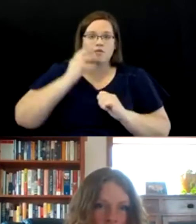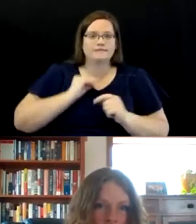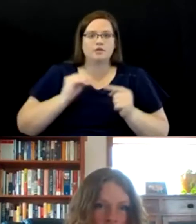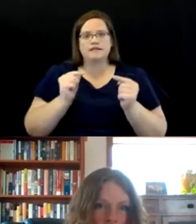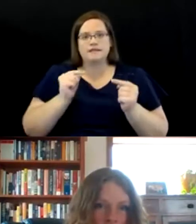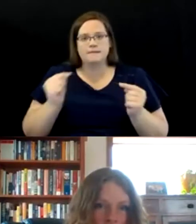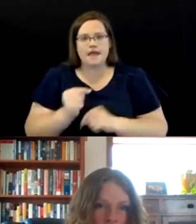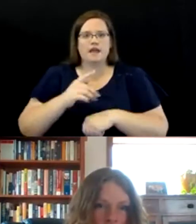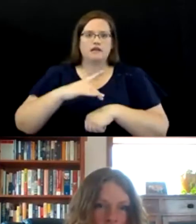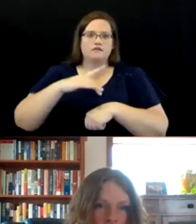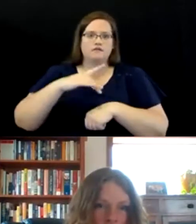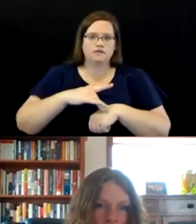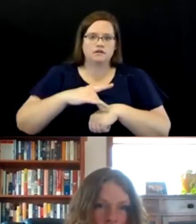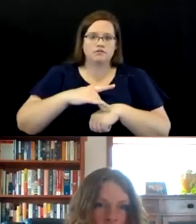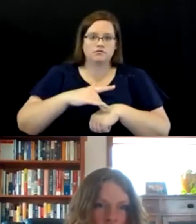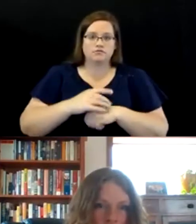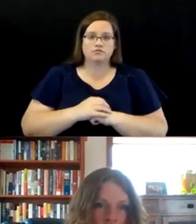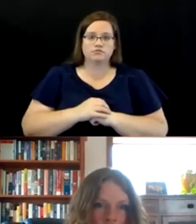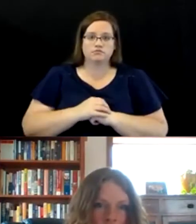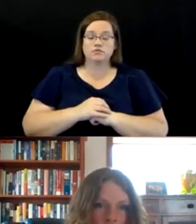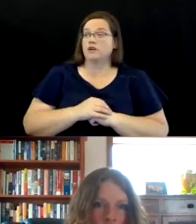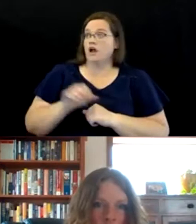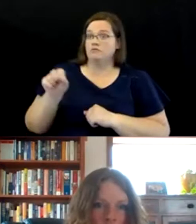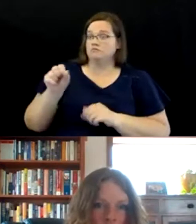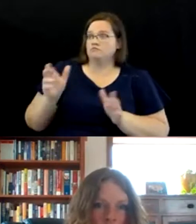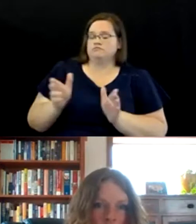Sean: Right. I would absolutely encourage the different groups to be